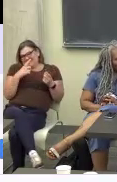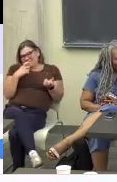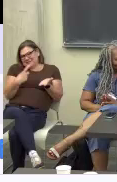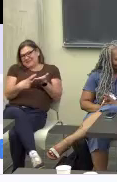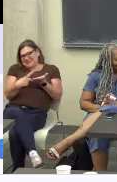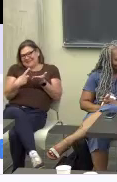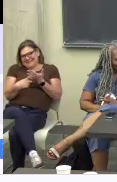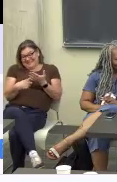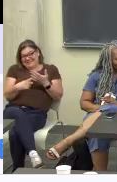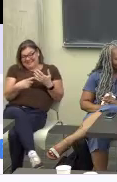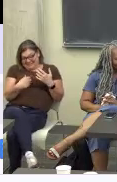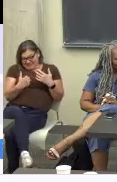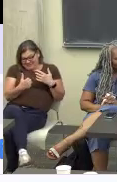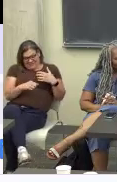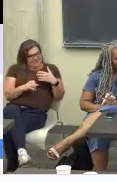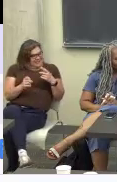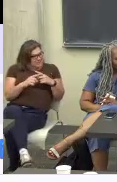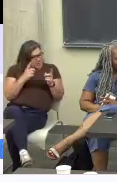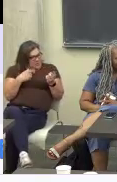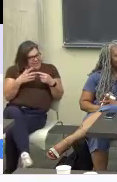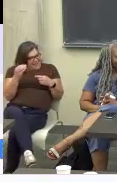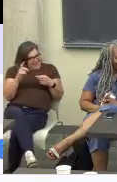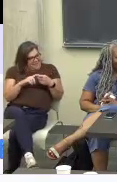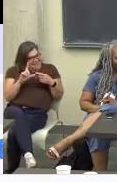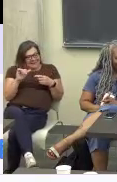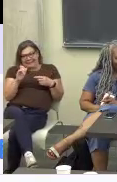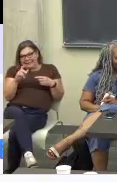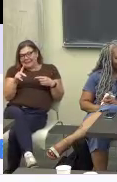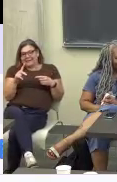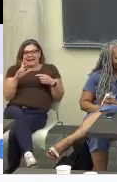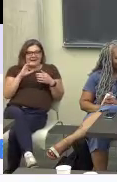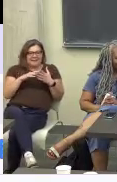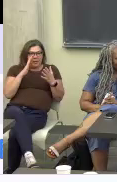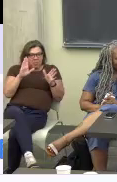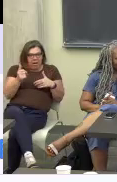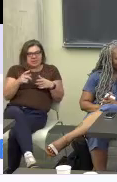Because are we getting out of that box we talked about We're going to industries.